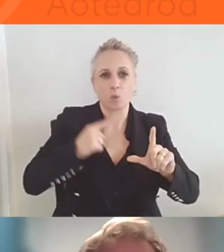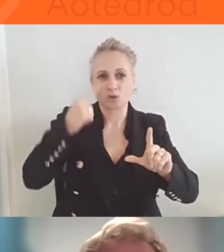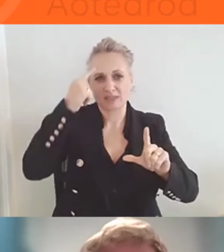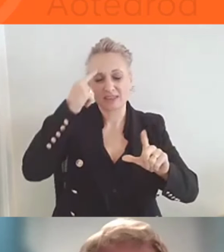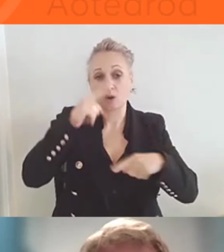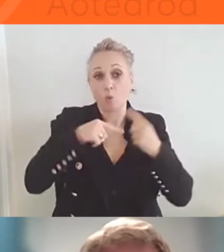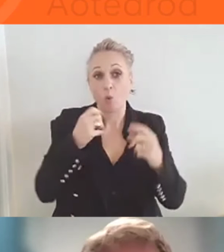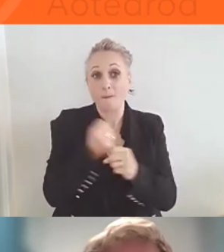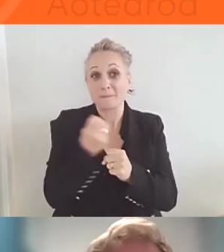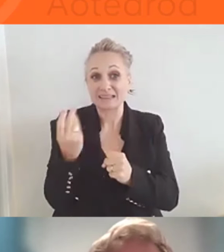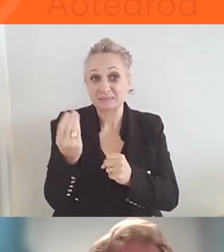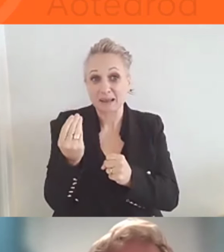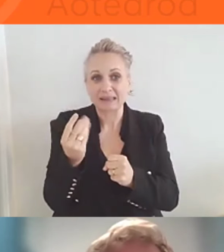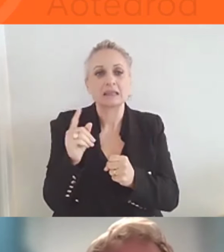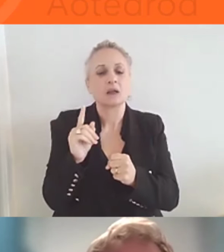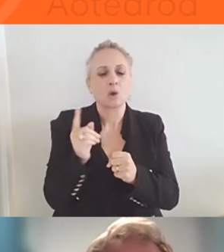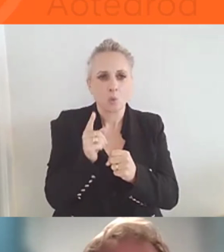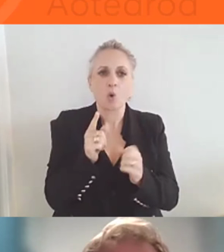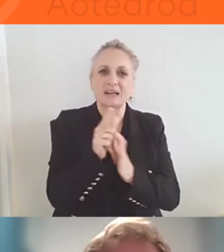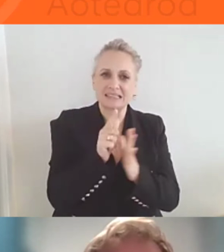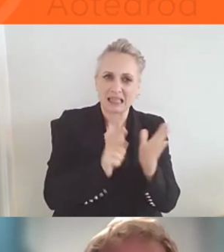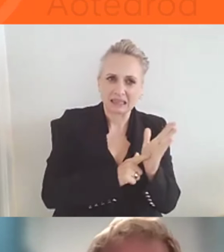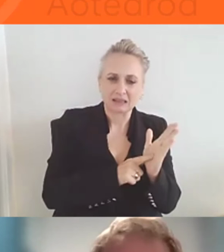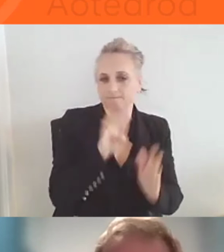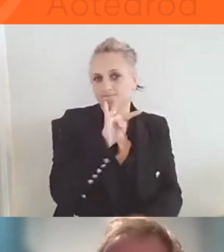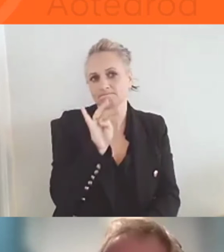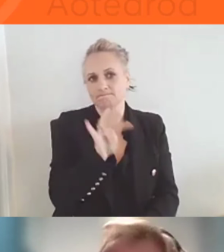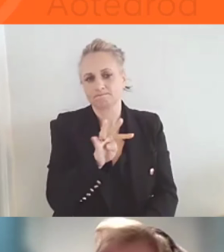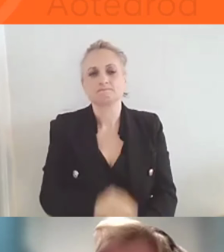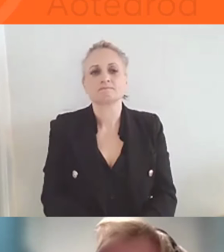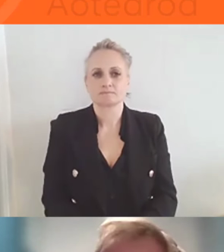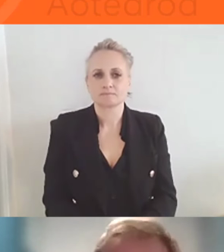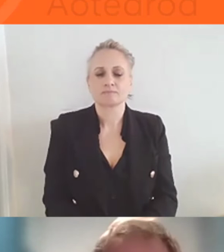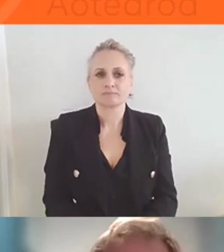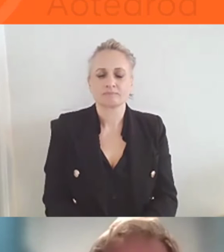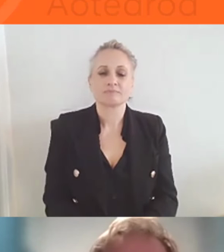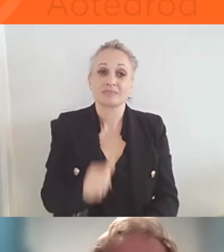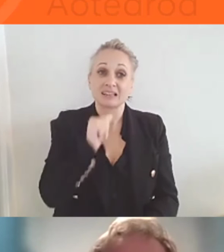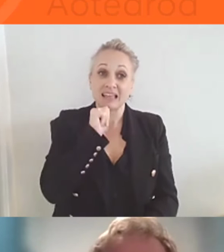is a priority. And the more that health can advocate for that the